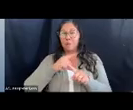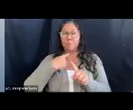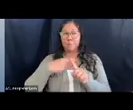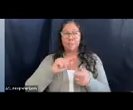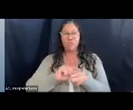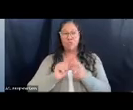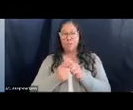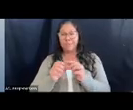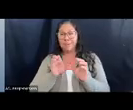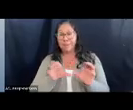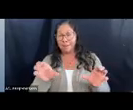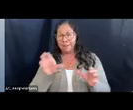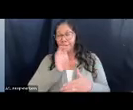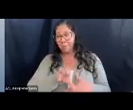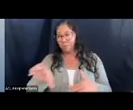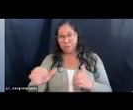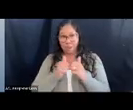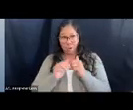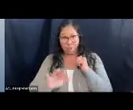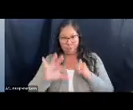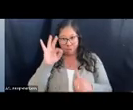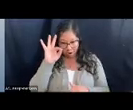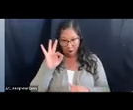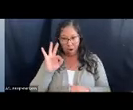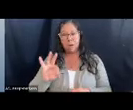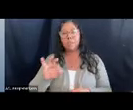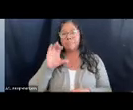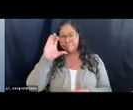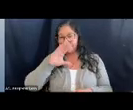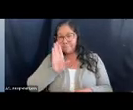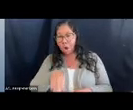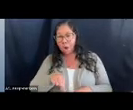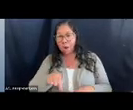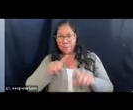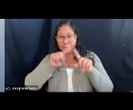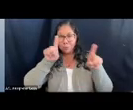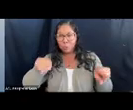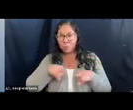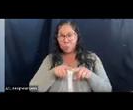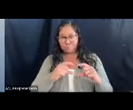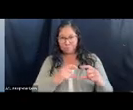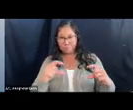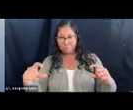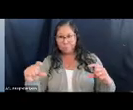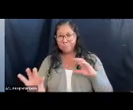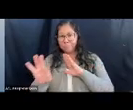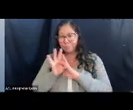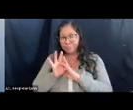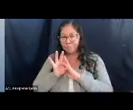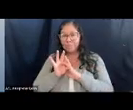accessed by finding the show captions icon at the bottom of the Zoom menu and selecting the arrow.